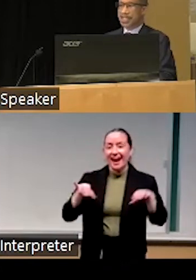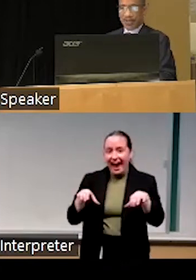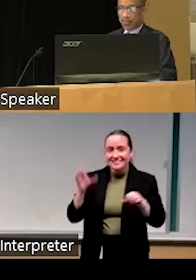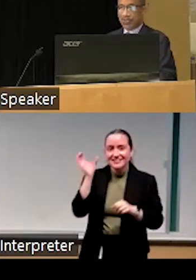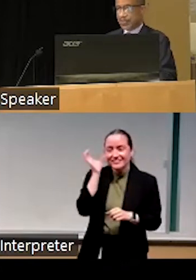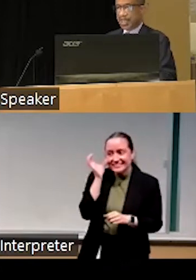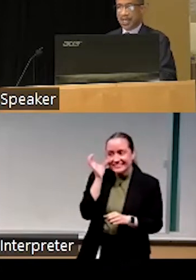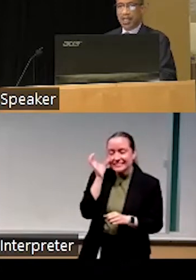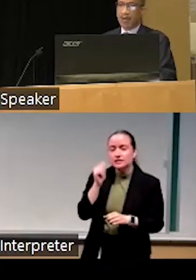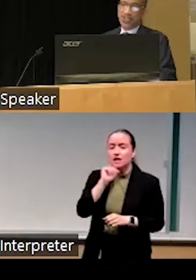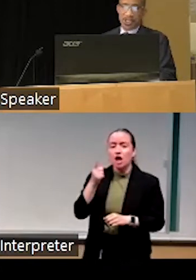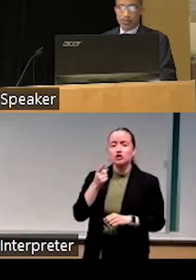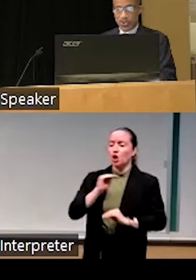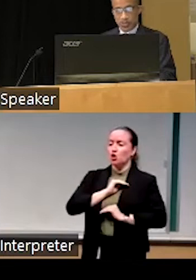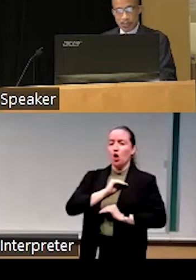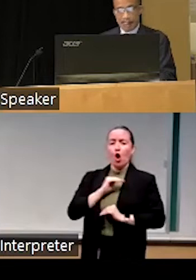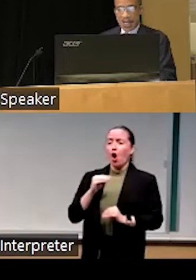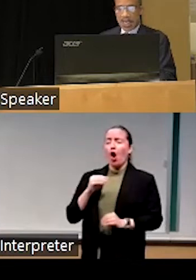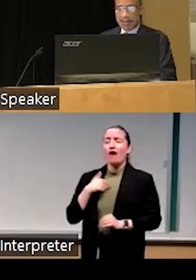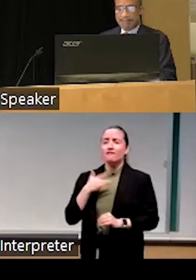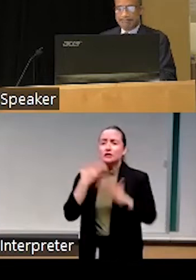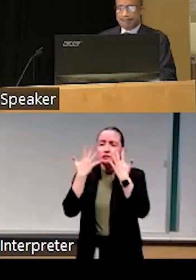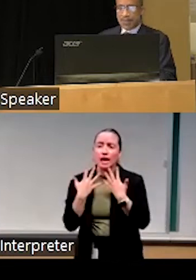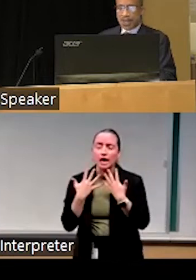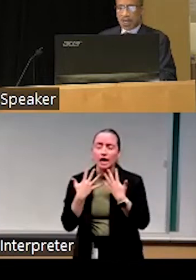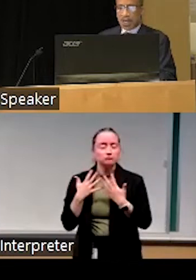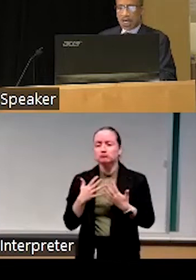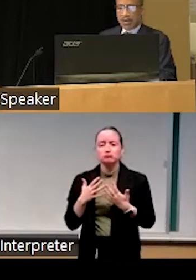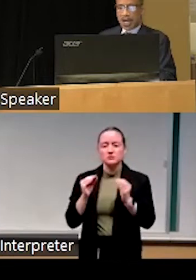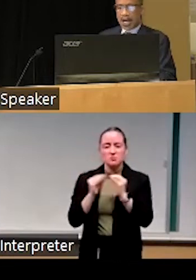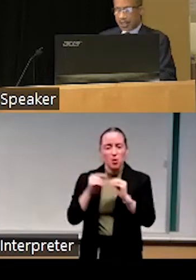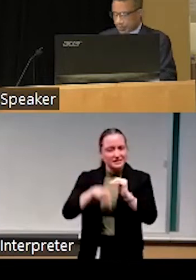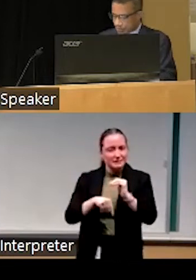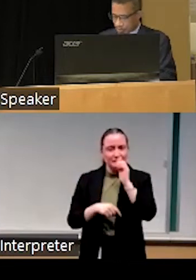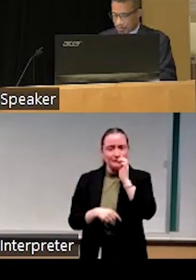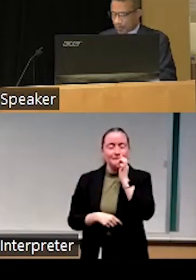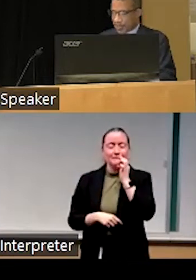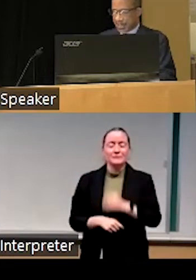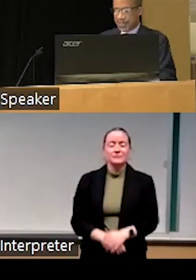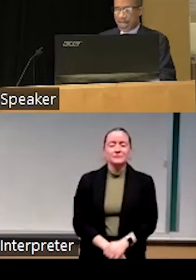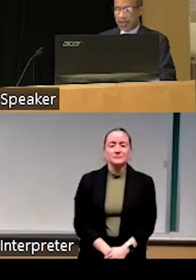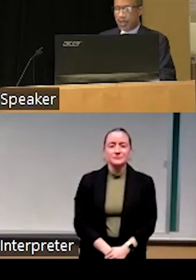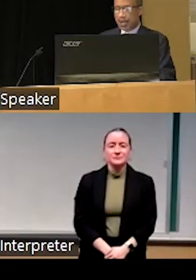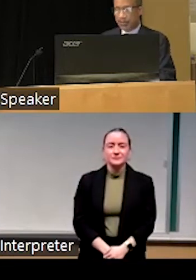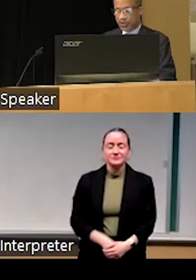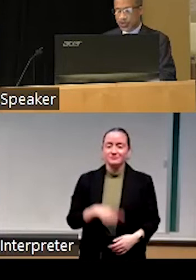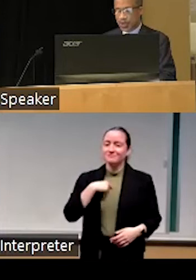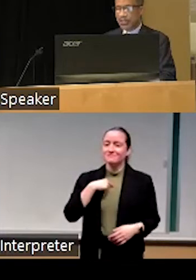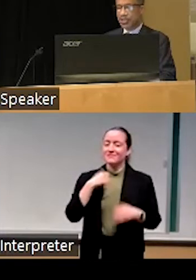satisfied with just saying I'm feeling blue um I still remember to this day when I first went